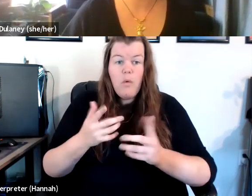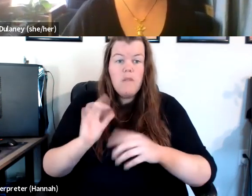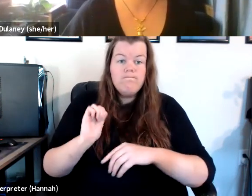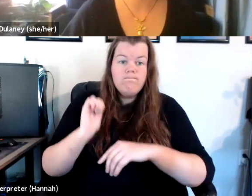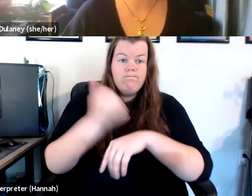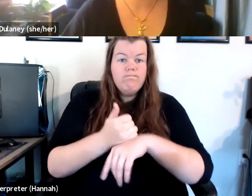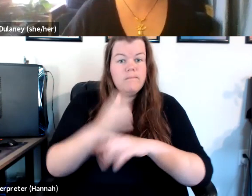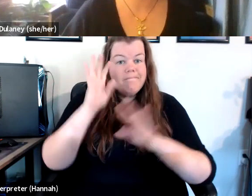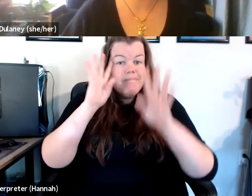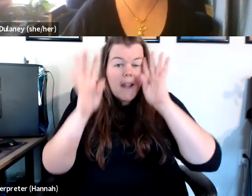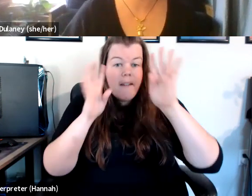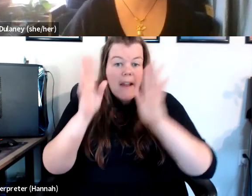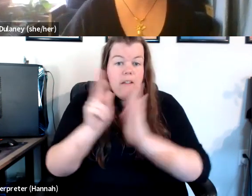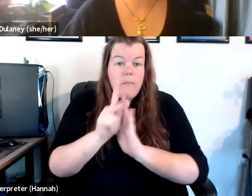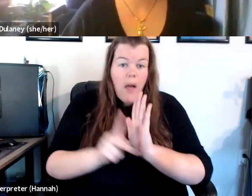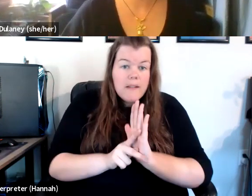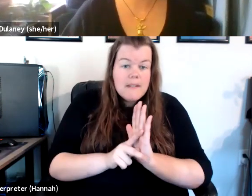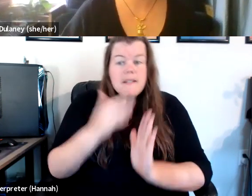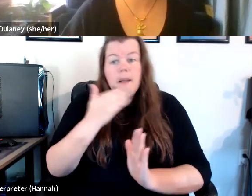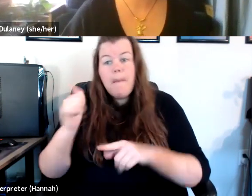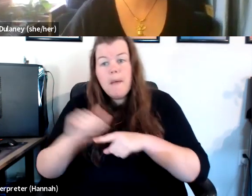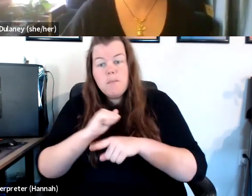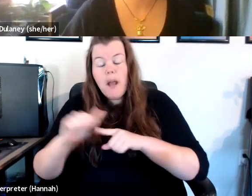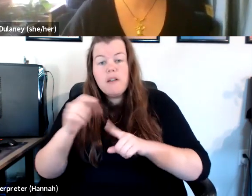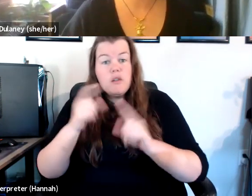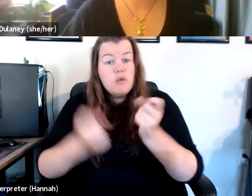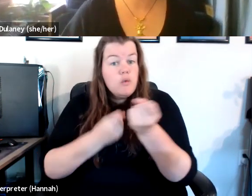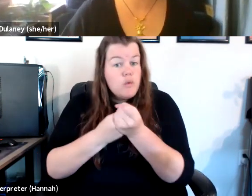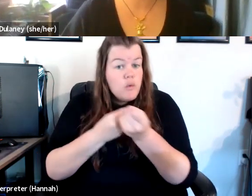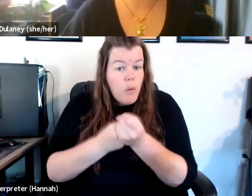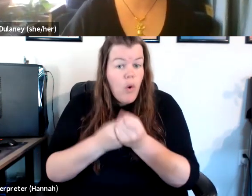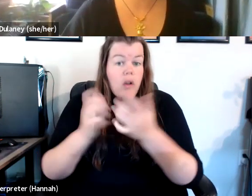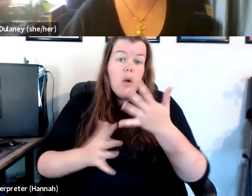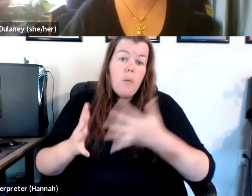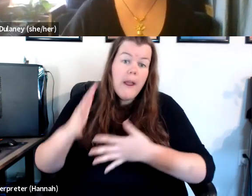policies and best practices to support, prioritize, and sustain the use of LRAs.